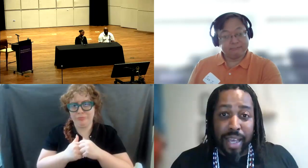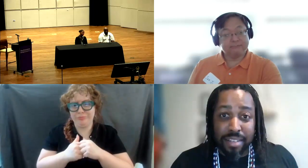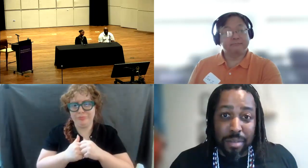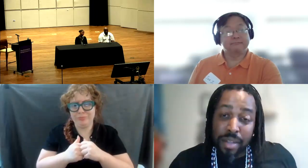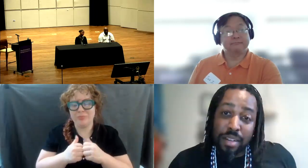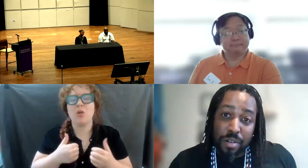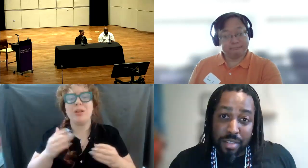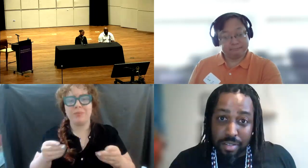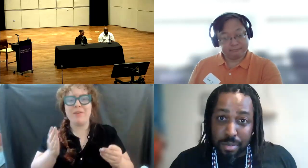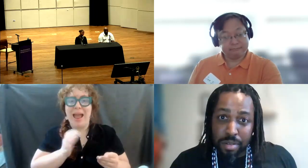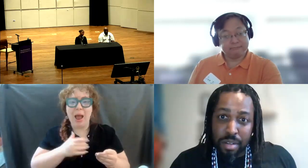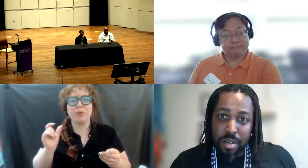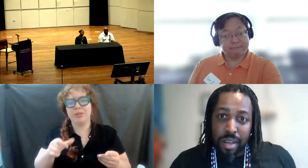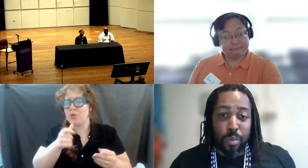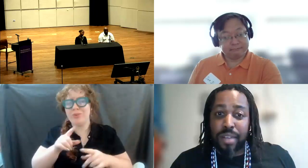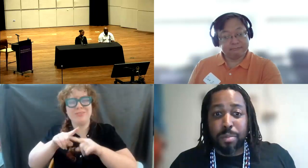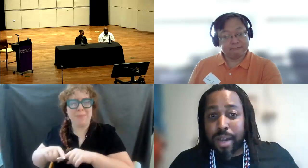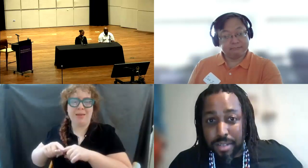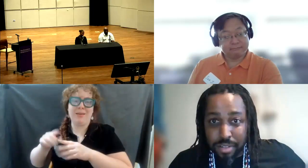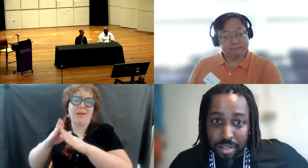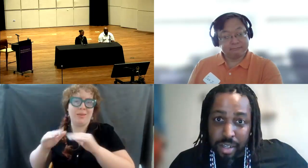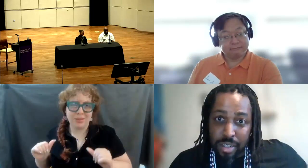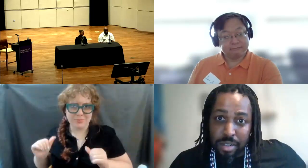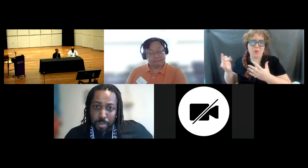to be as dependent on systems and wait for policies to change.